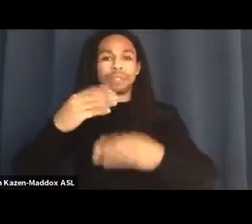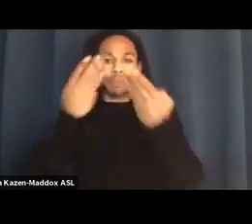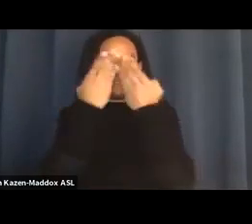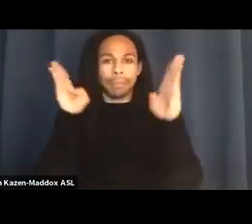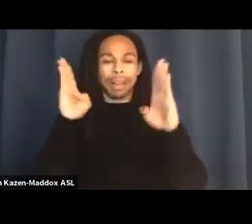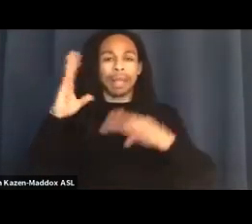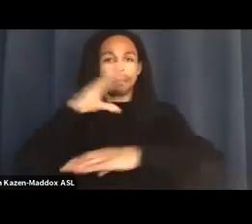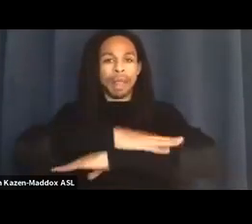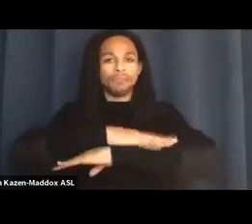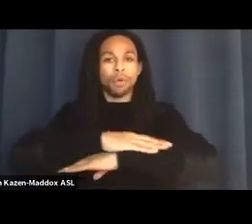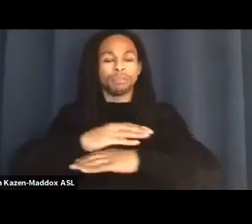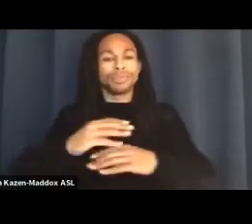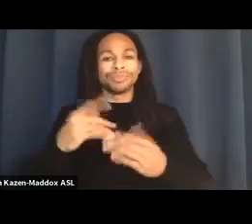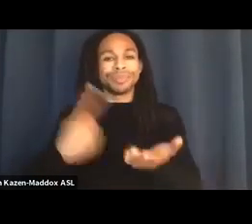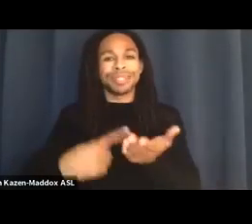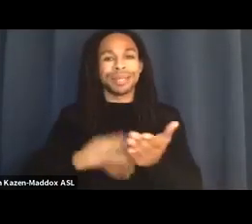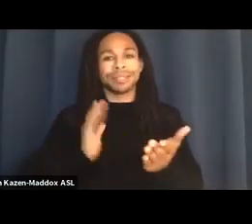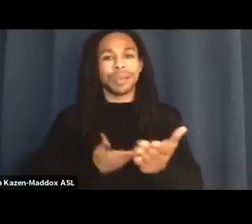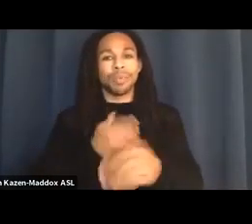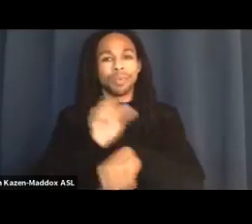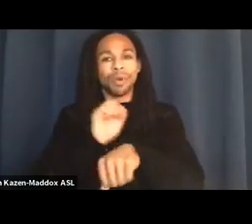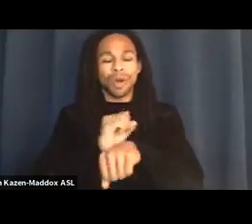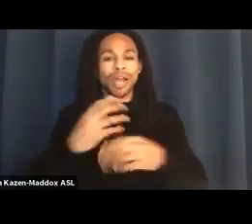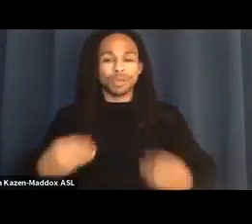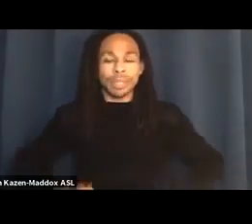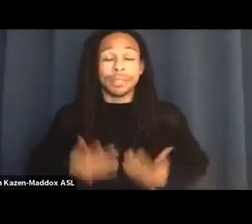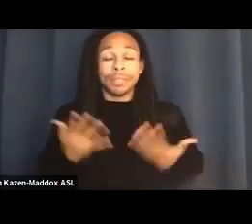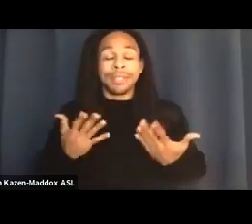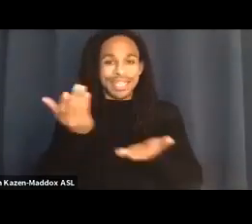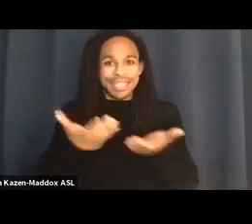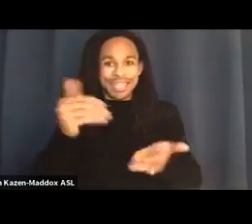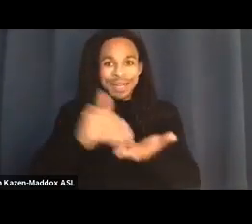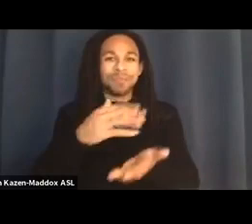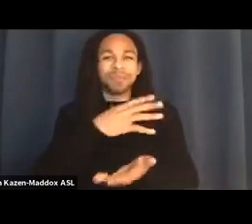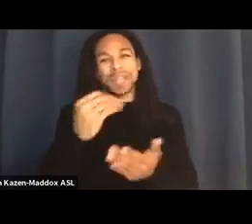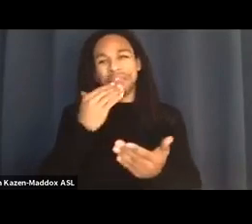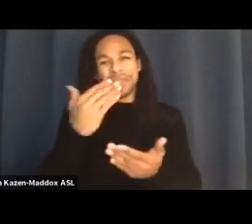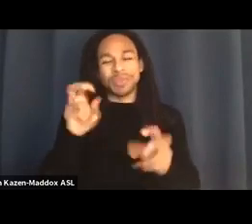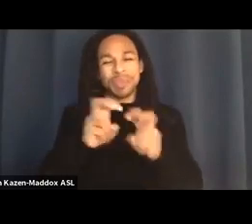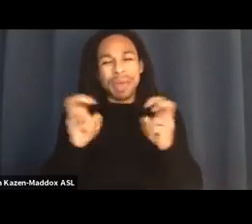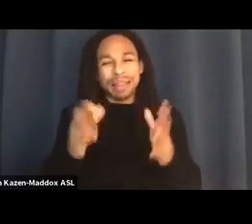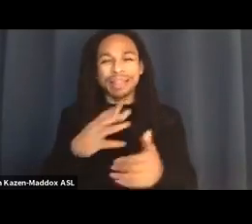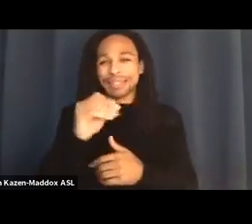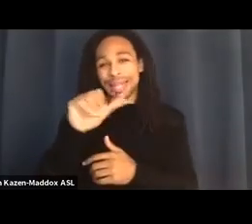you, Alejandra. This was such a wonderful conversation. People on Facebook have been